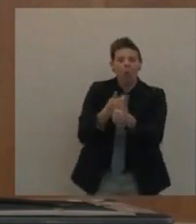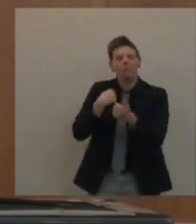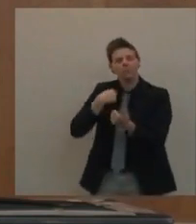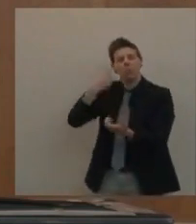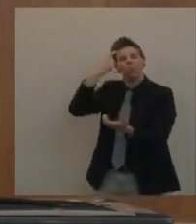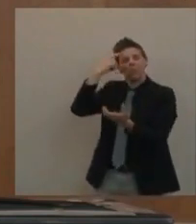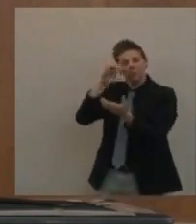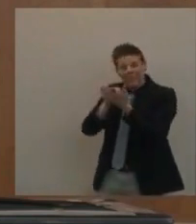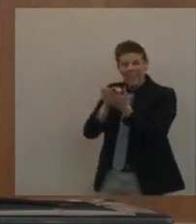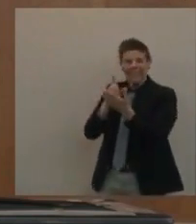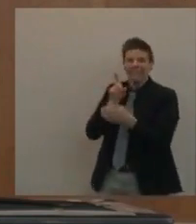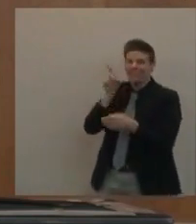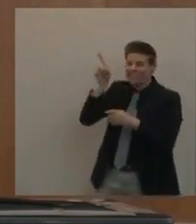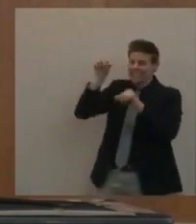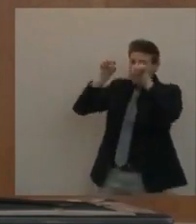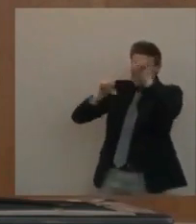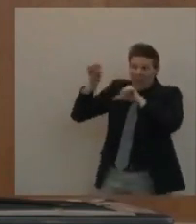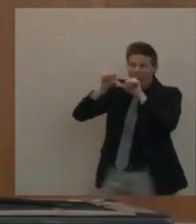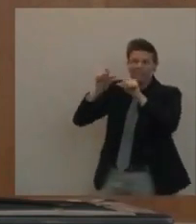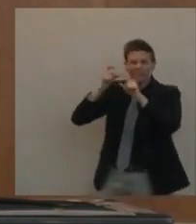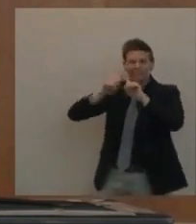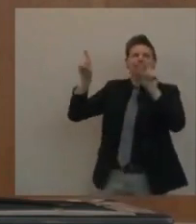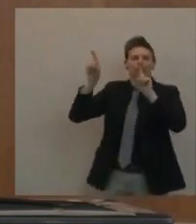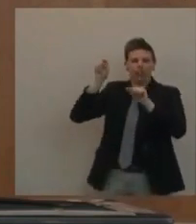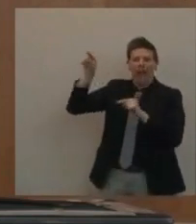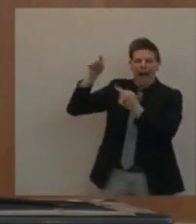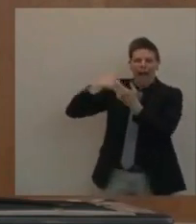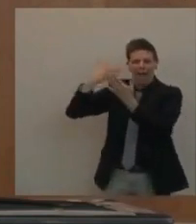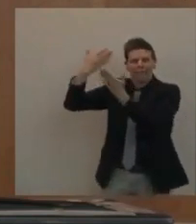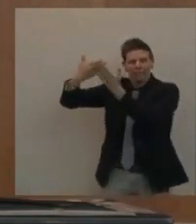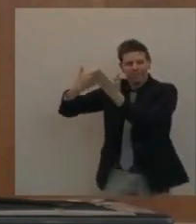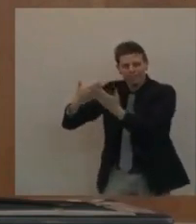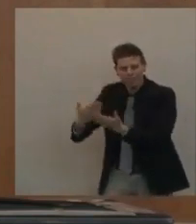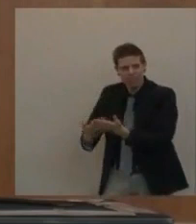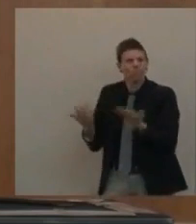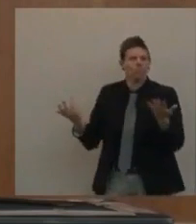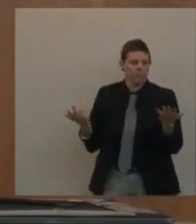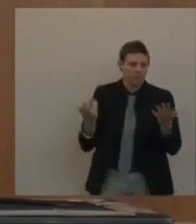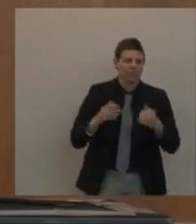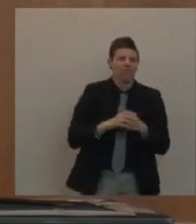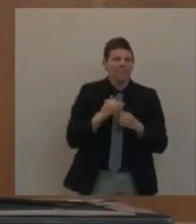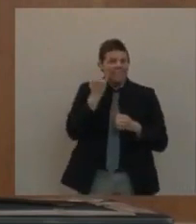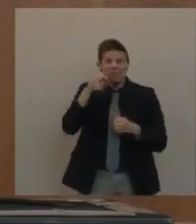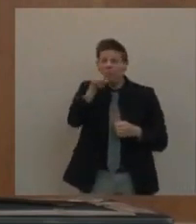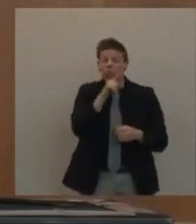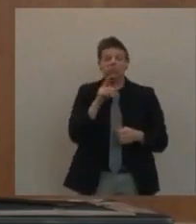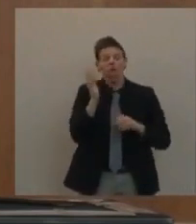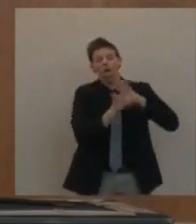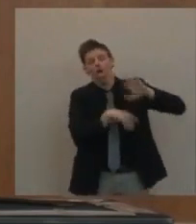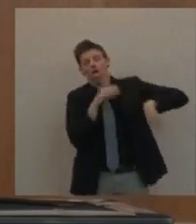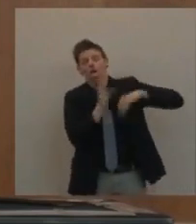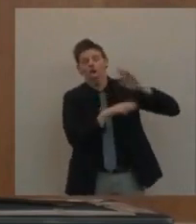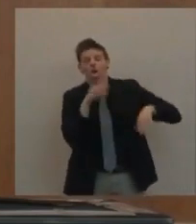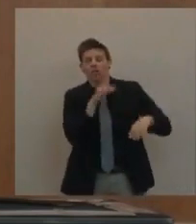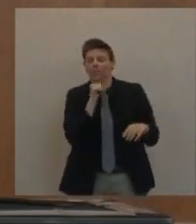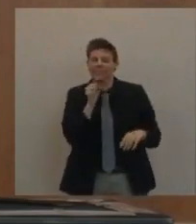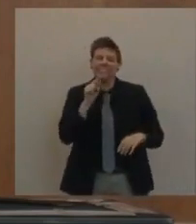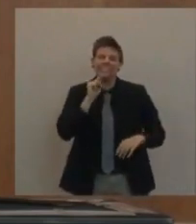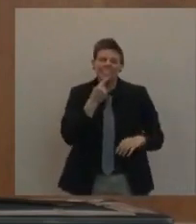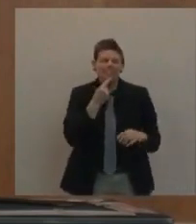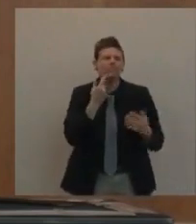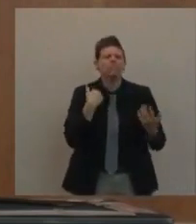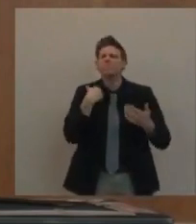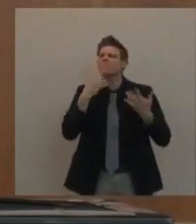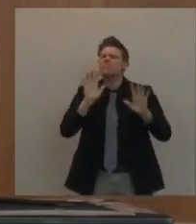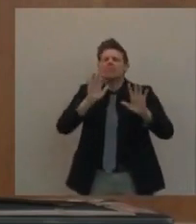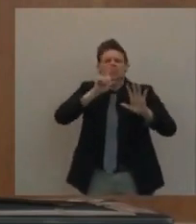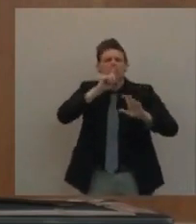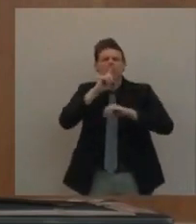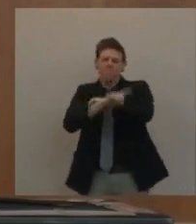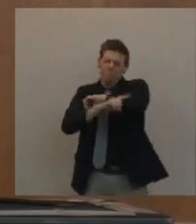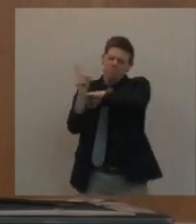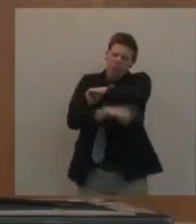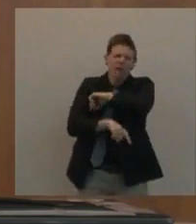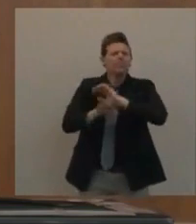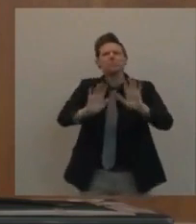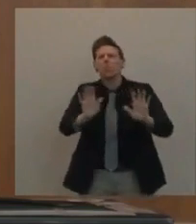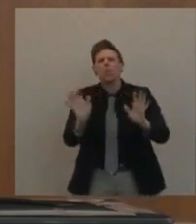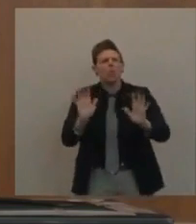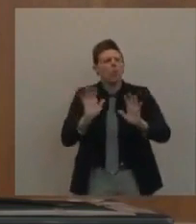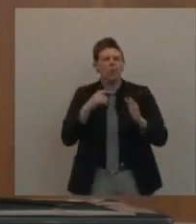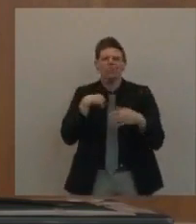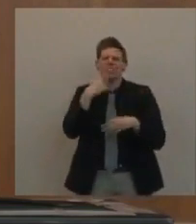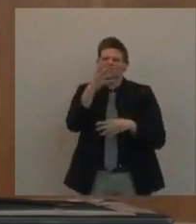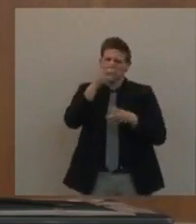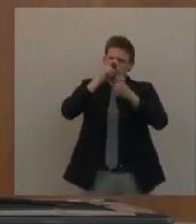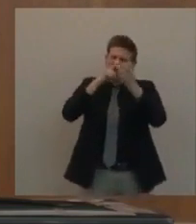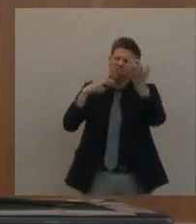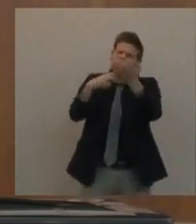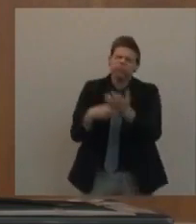WHAT WE WANT IS FOR NEW MEXICANS TO DO IT BECAUSE THEY BELIEVE IN THE SCIENCE AND THEY UNDERSTAND THE RISKS THAT WE ALL POSE IF WE DON’T TAKE THEM SERIOUSLY.